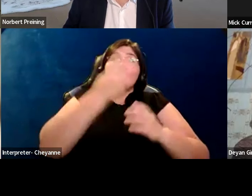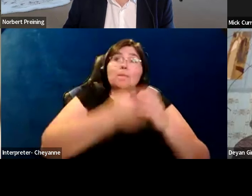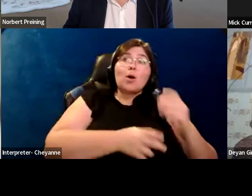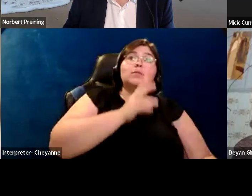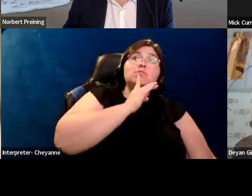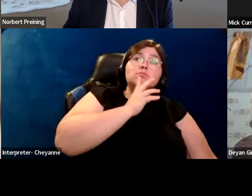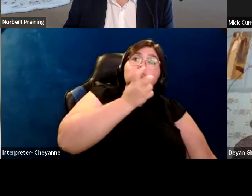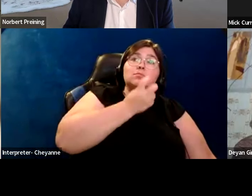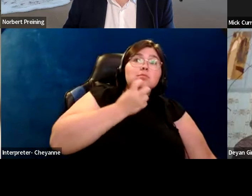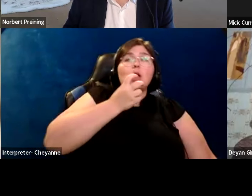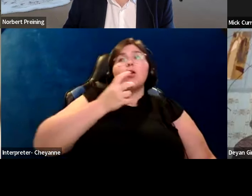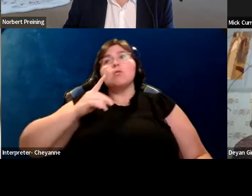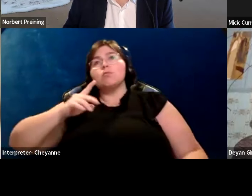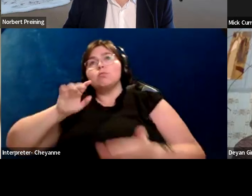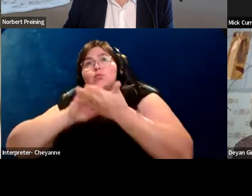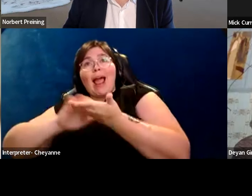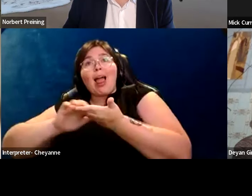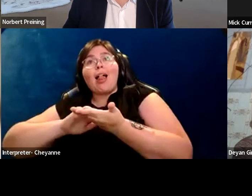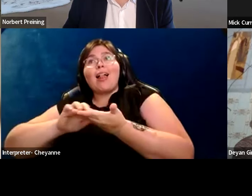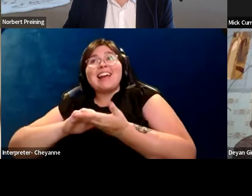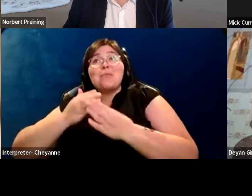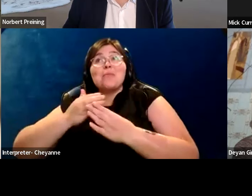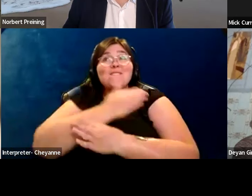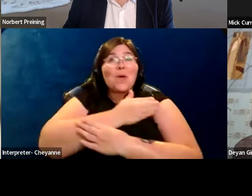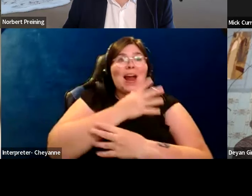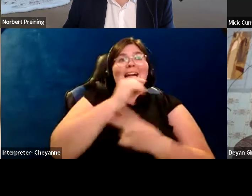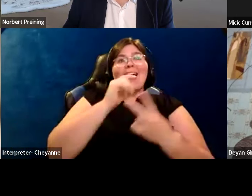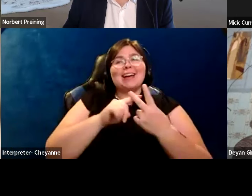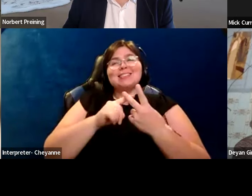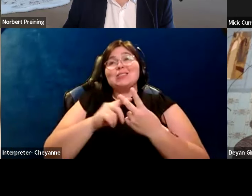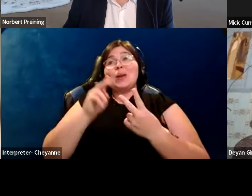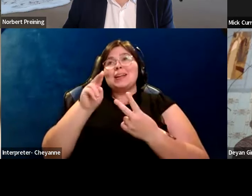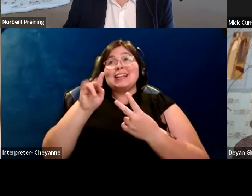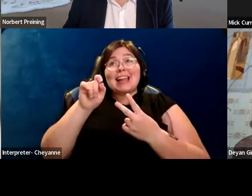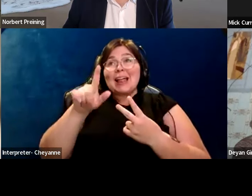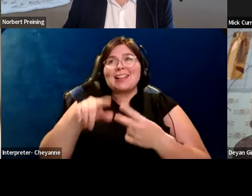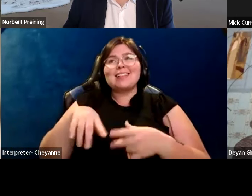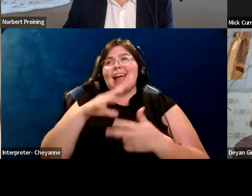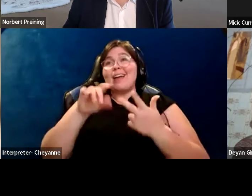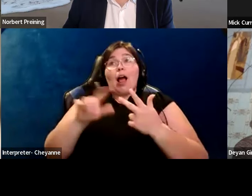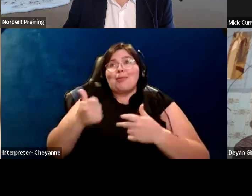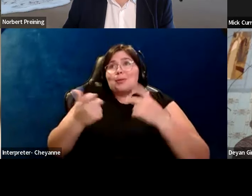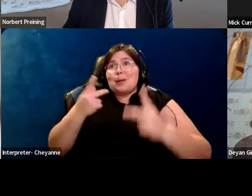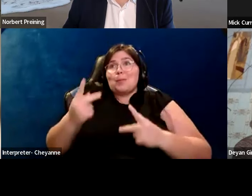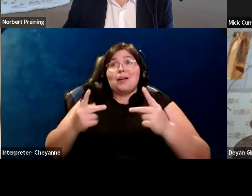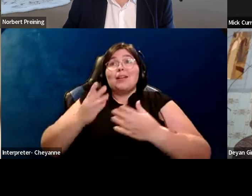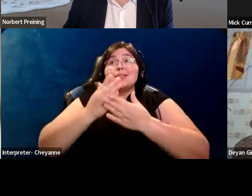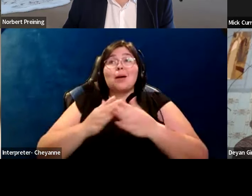And even before us and people like Neil Soiffer and things like that, there have been some really great research